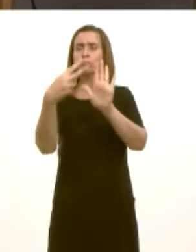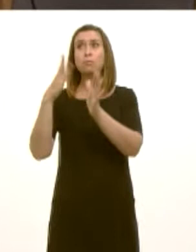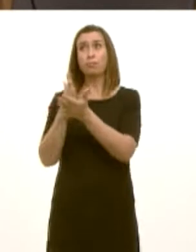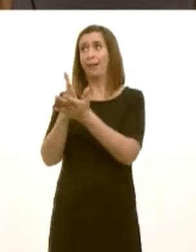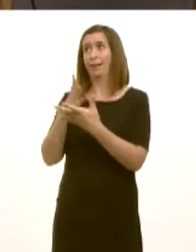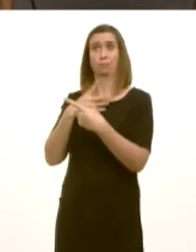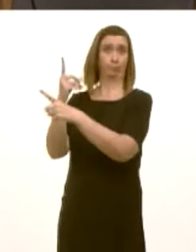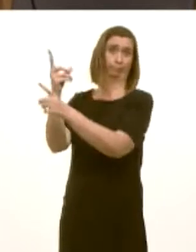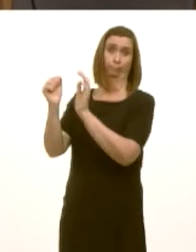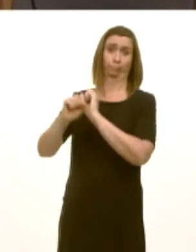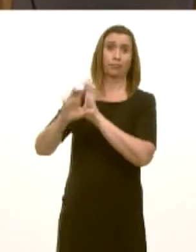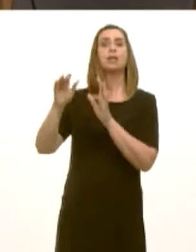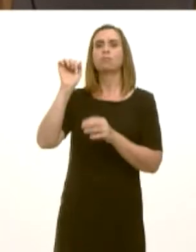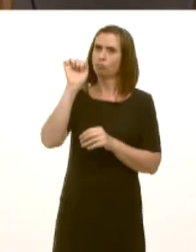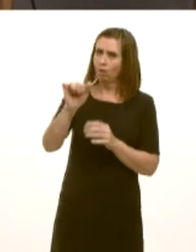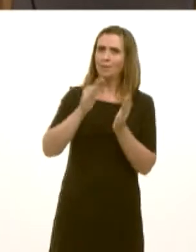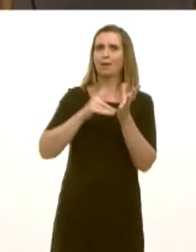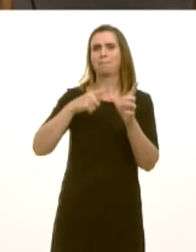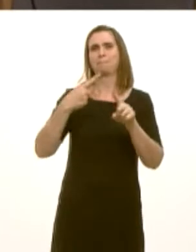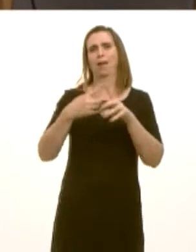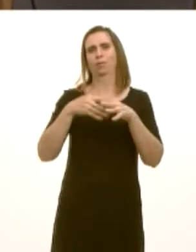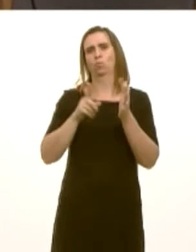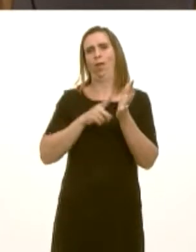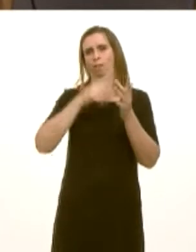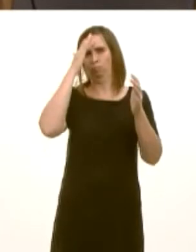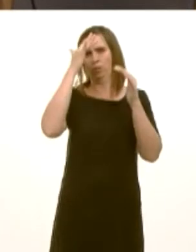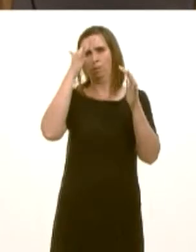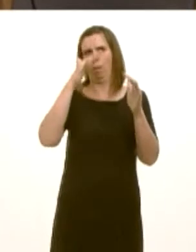Yes, heís right to refer to the Maxwell principle, and itís right that that principle is adhered